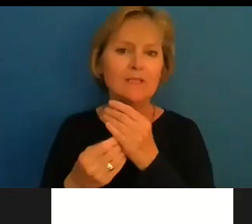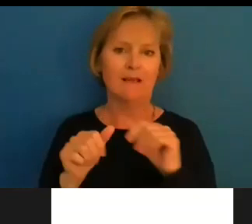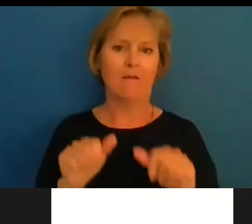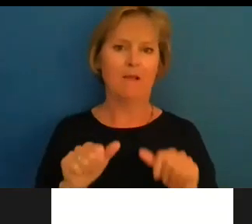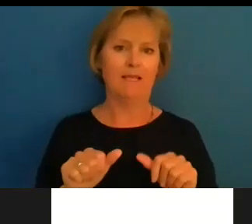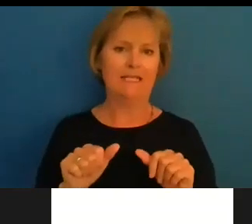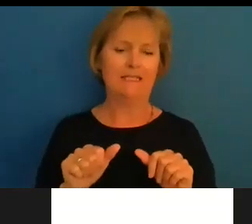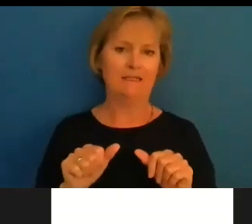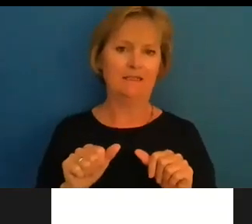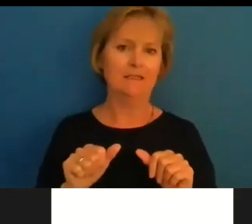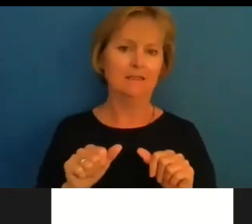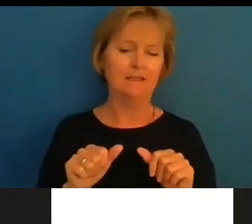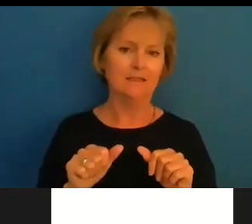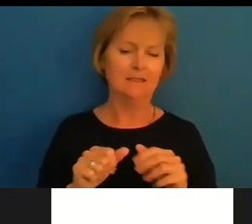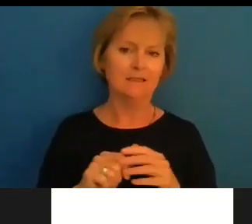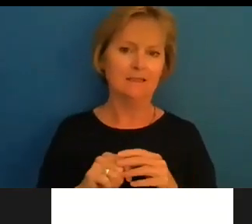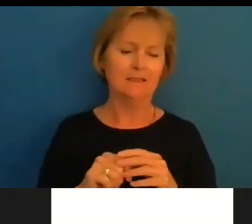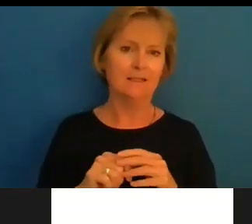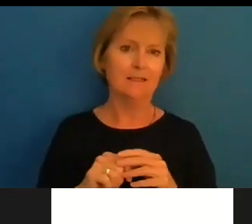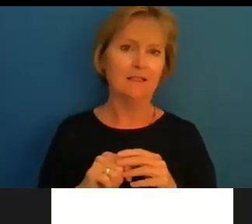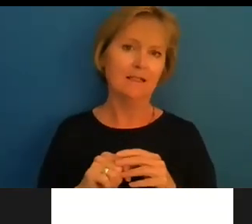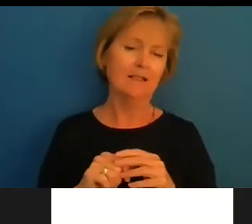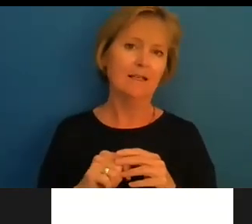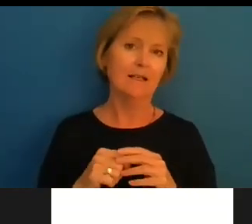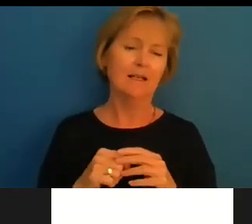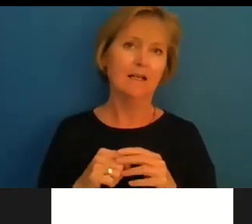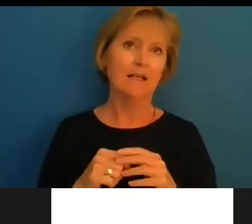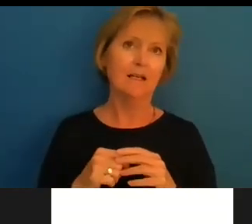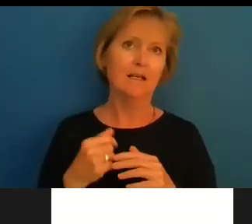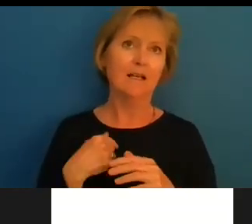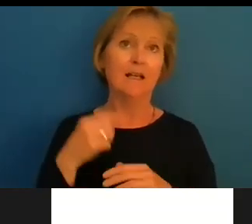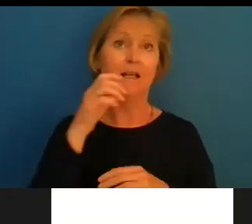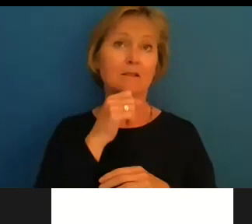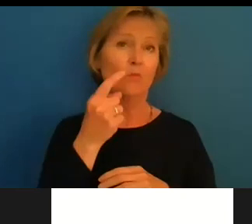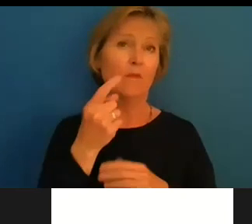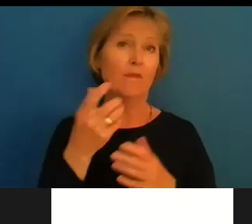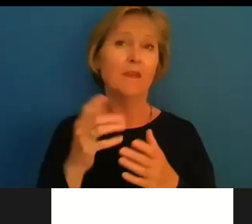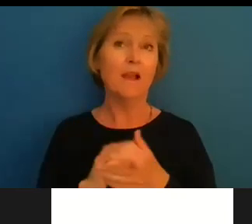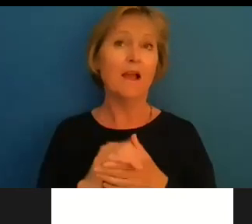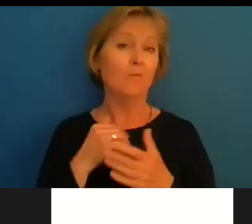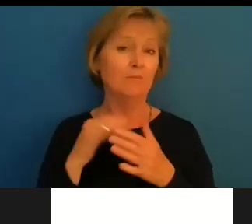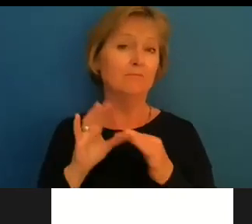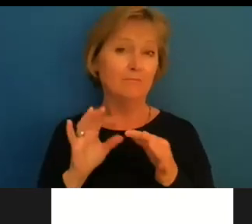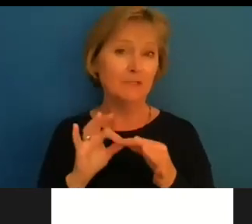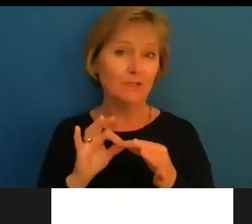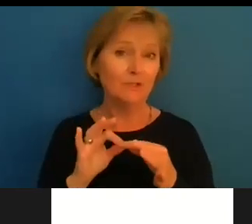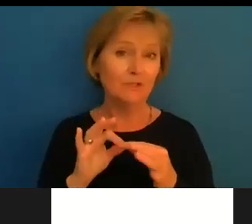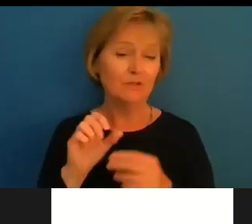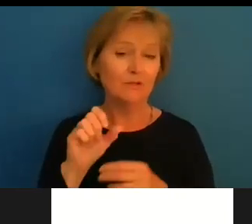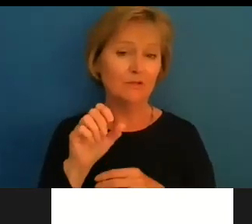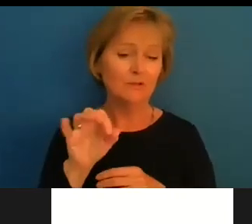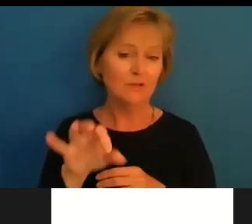And I guess one thing that I would -- that I would mention is that we all have